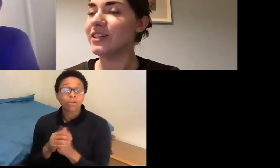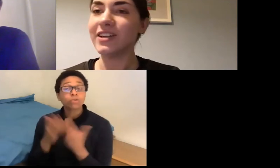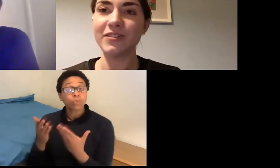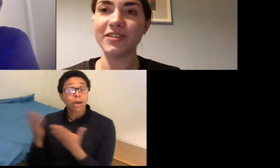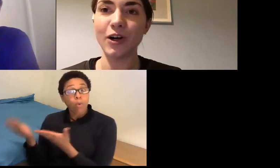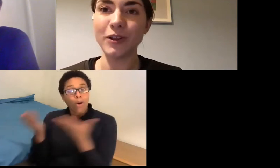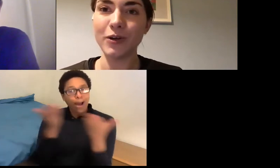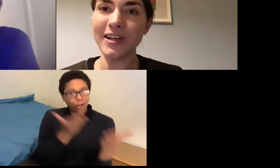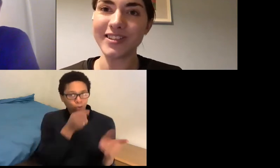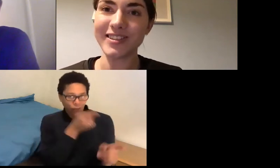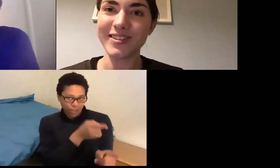and then I'll start with the questions.